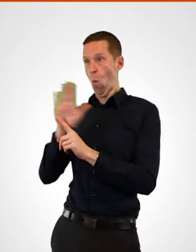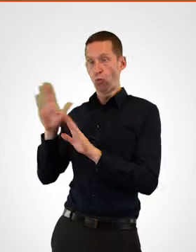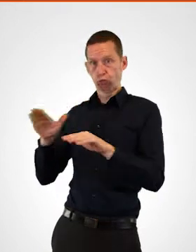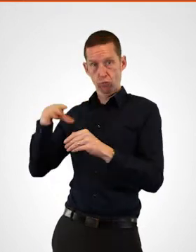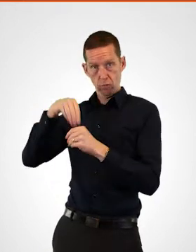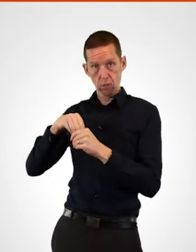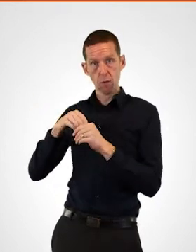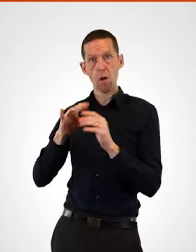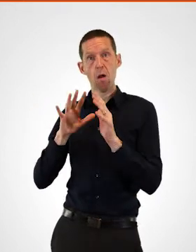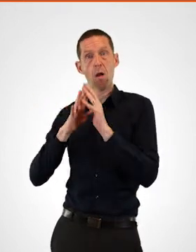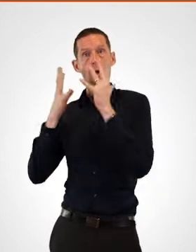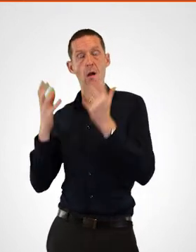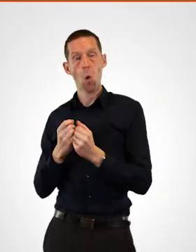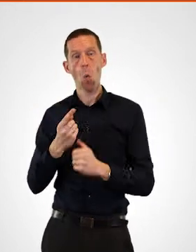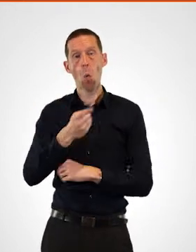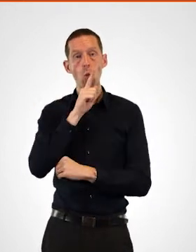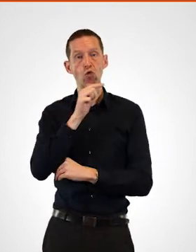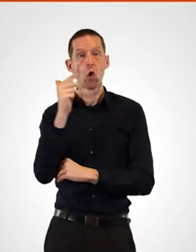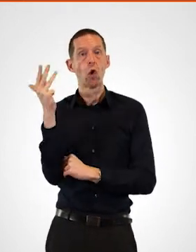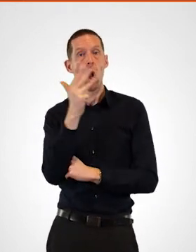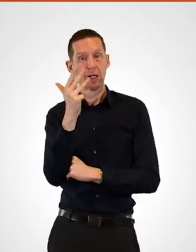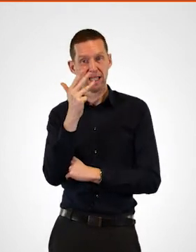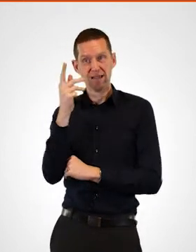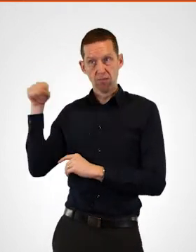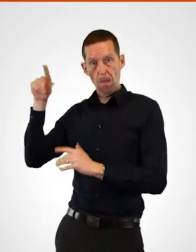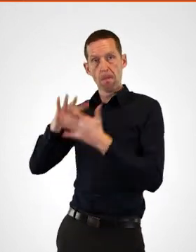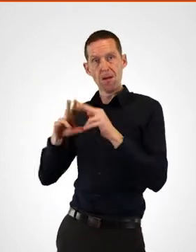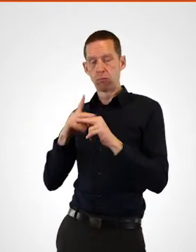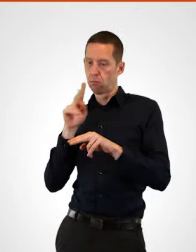119 reported that there'd been a change